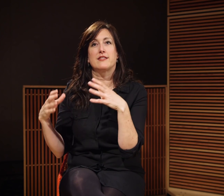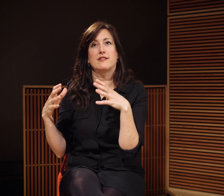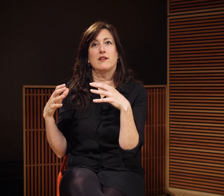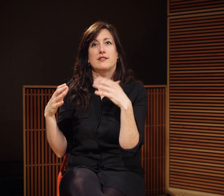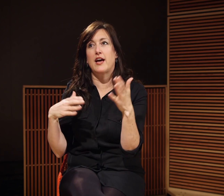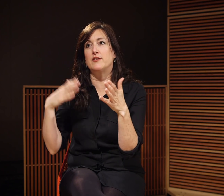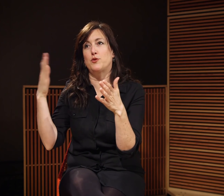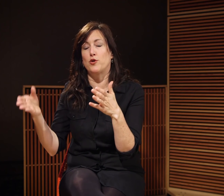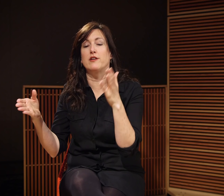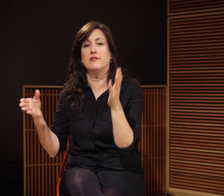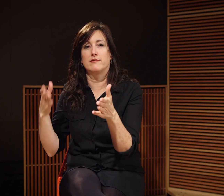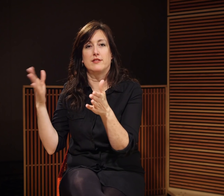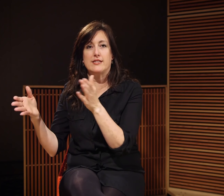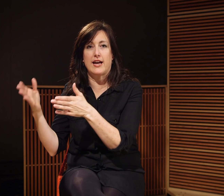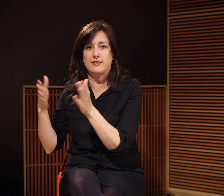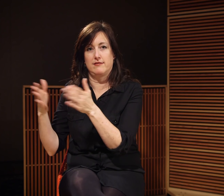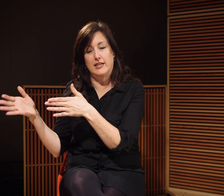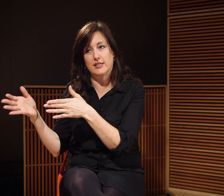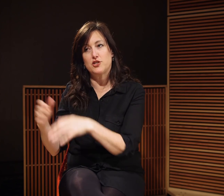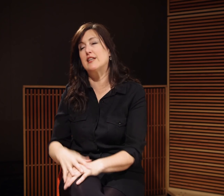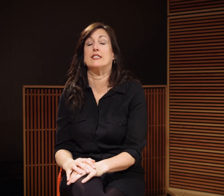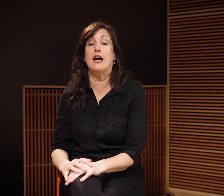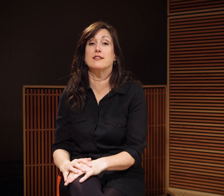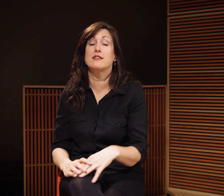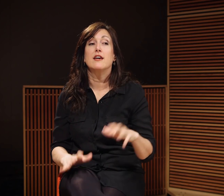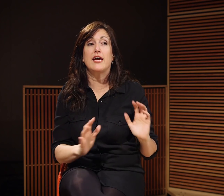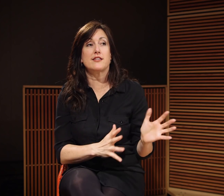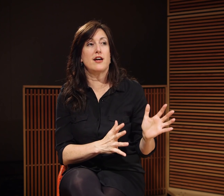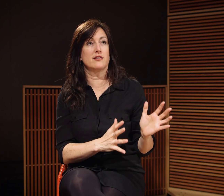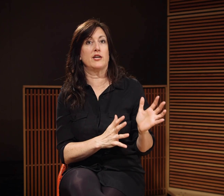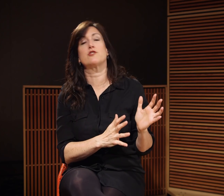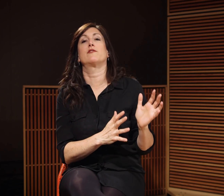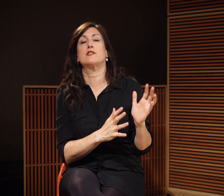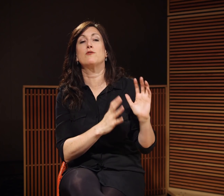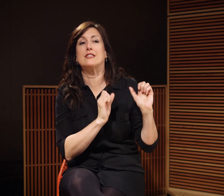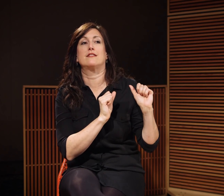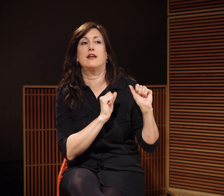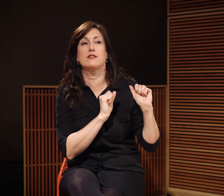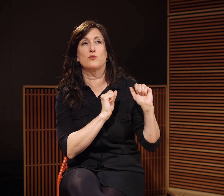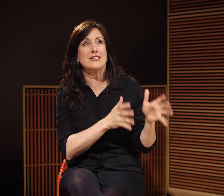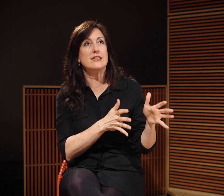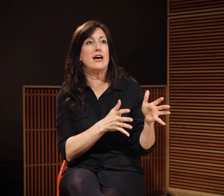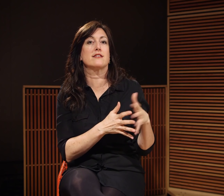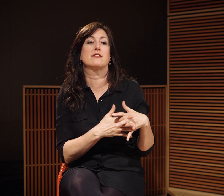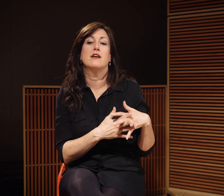and it's sign-to-word exact English, and it's not. ASL has a language all of its own, it has its own syntax...